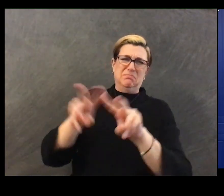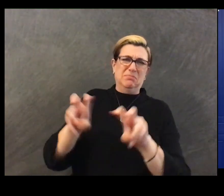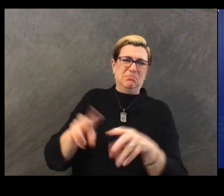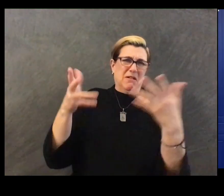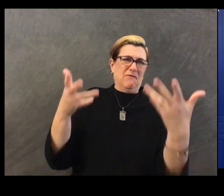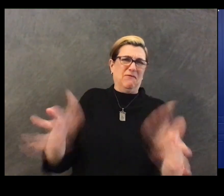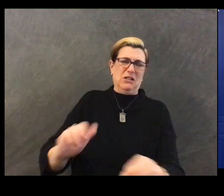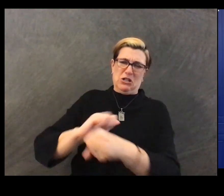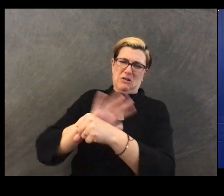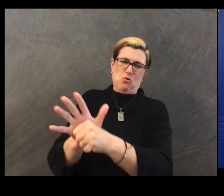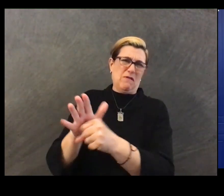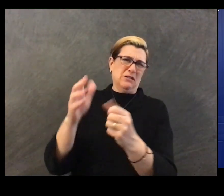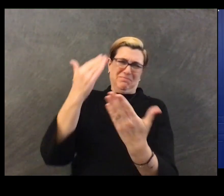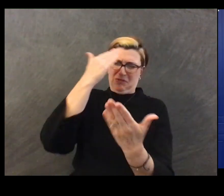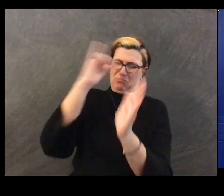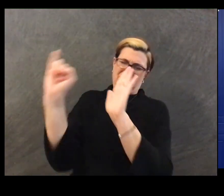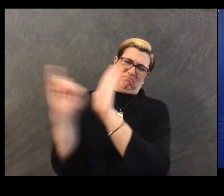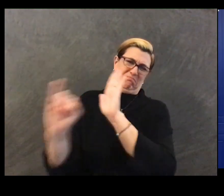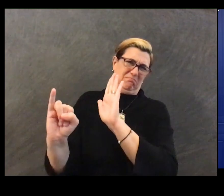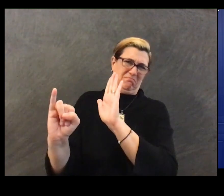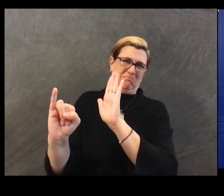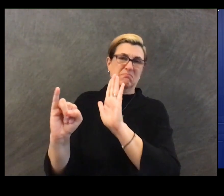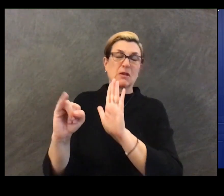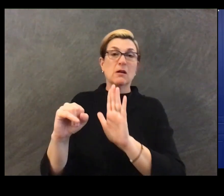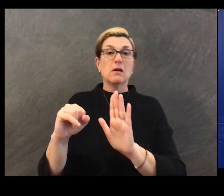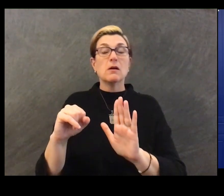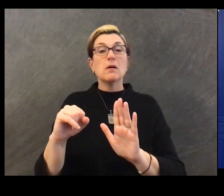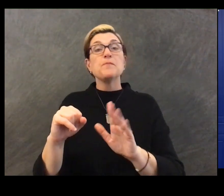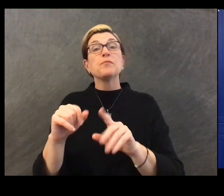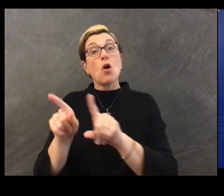think we also know the strength of the American people and their ability to